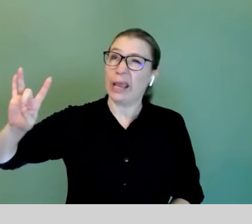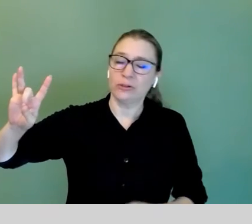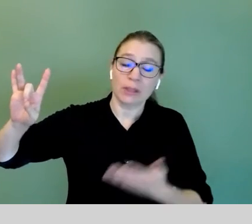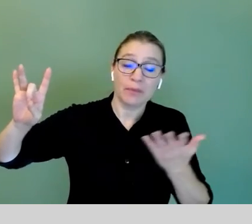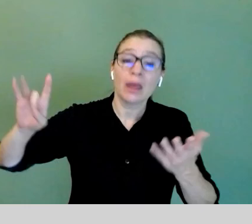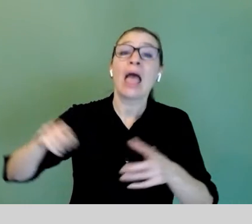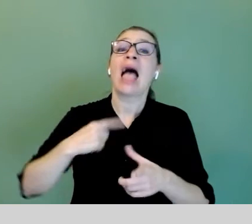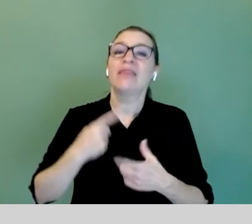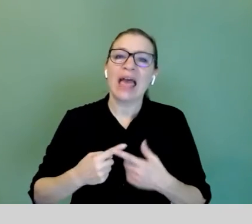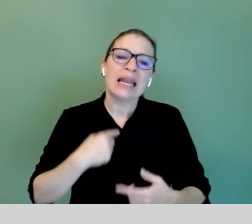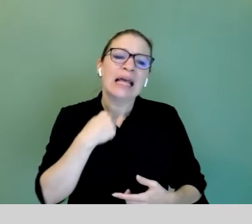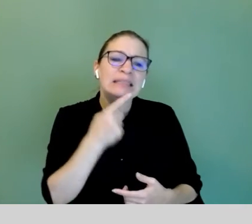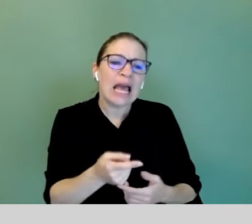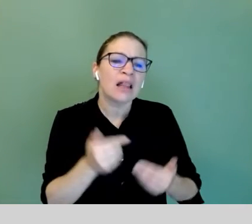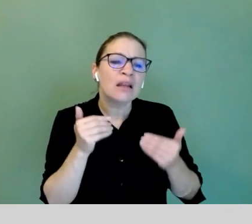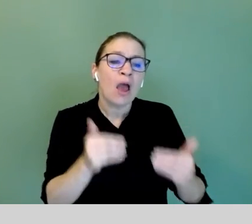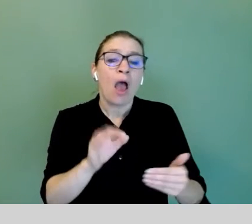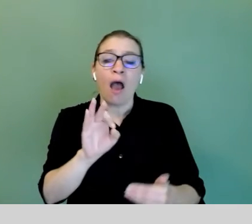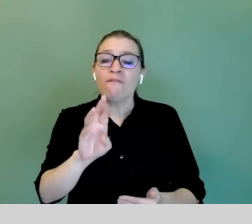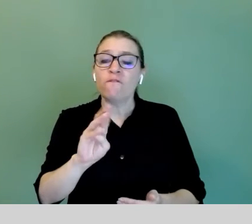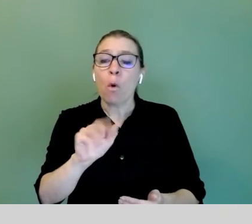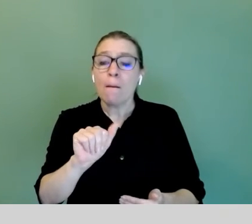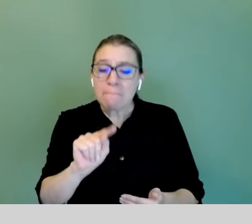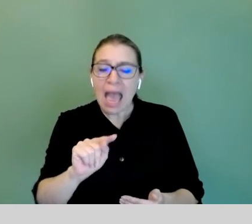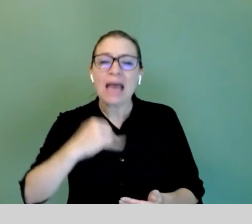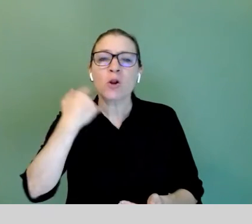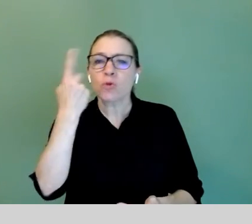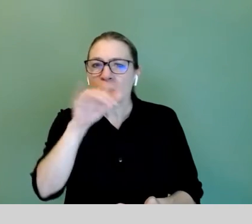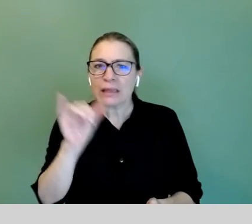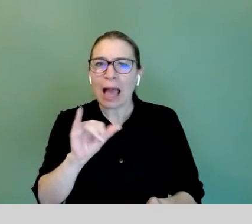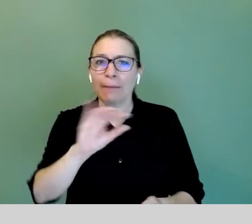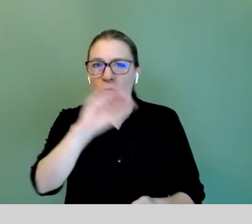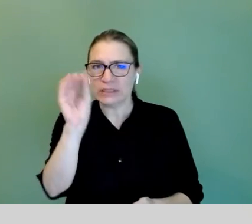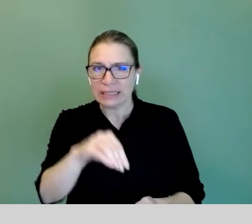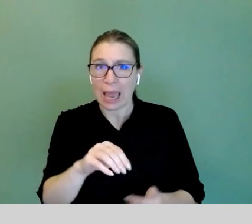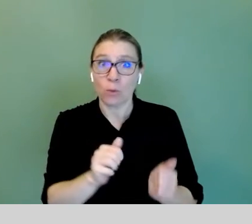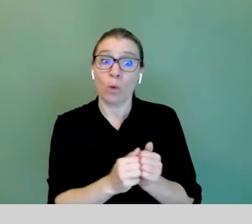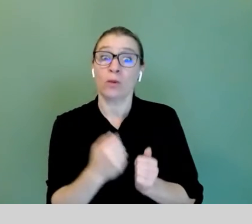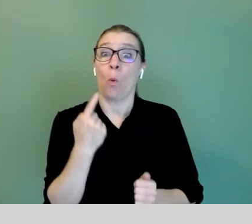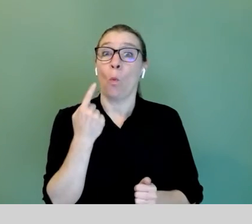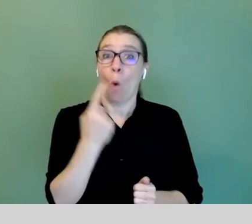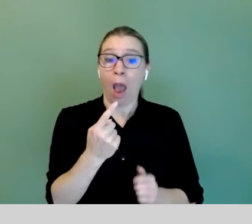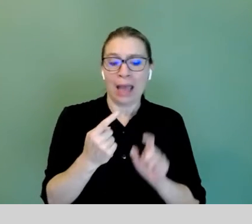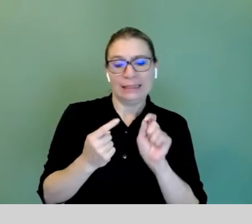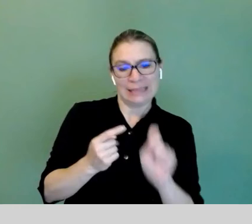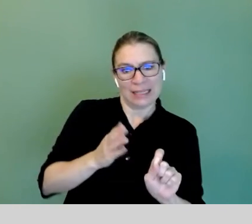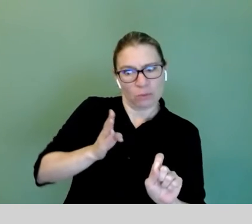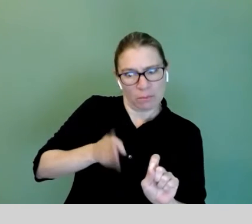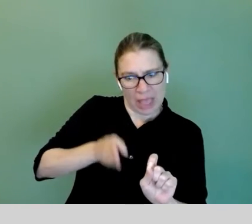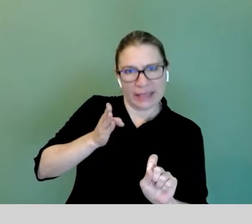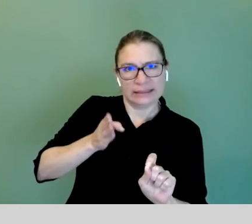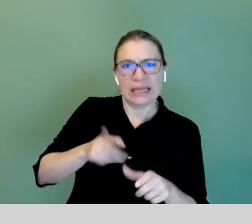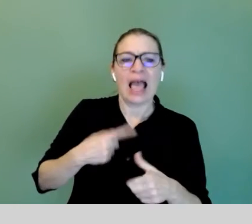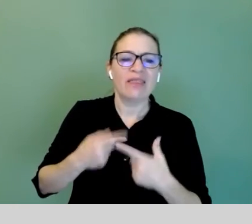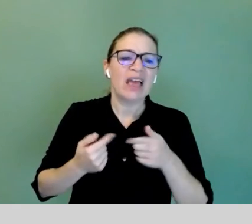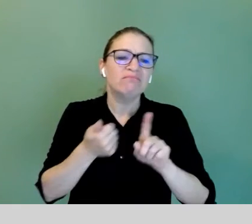And then you can tell it to format it as a percent with one decimal place, and it will convert everything